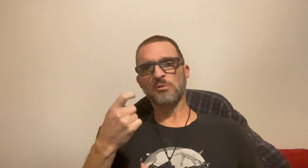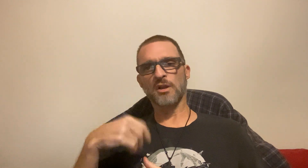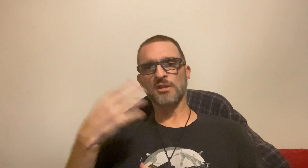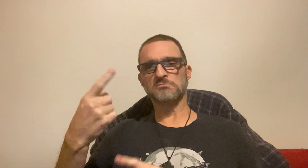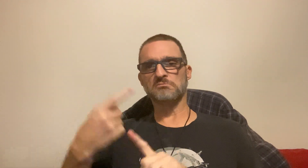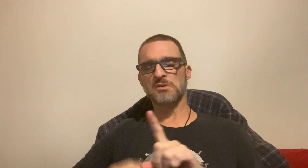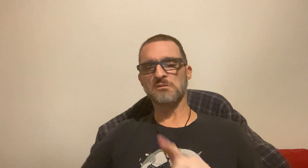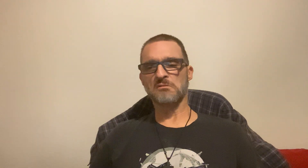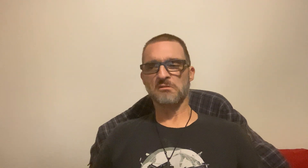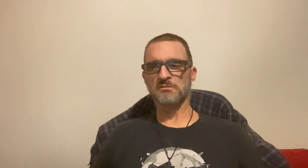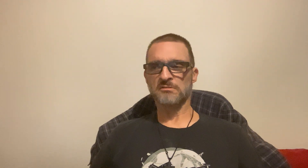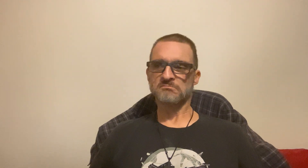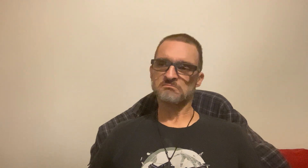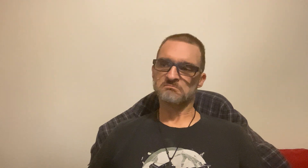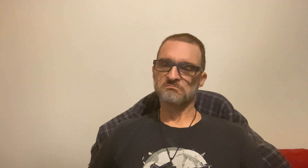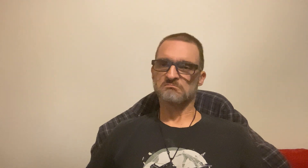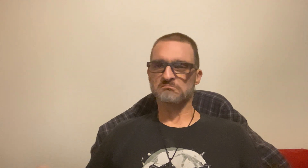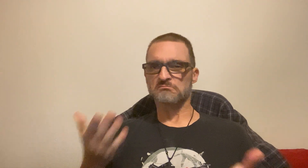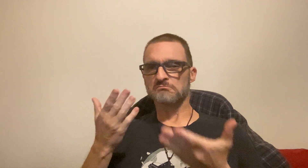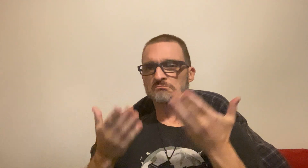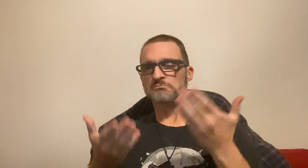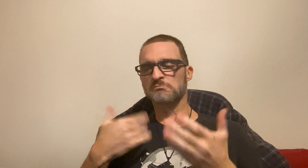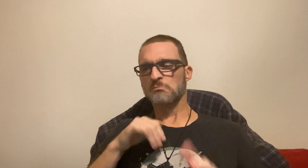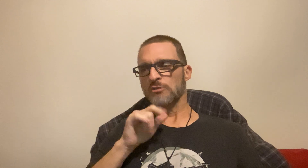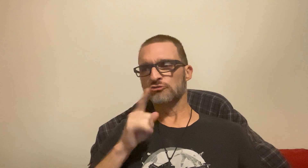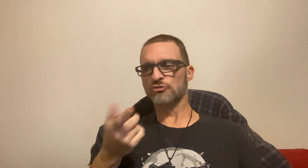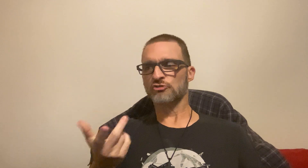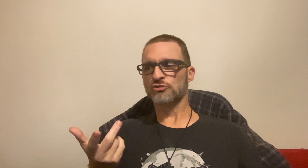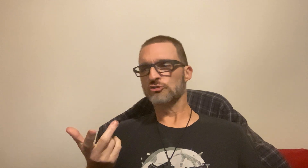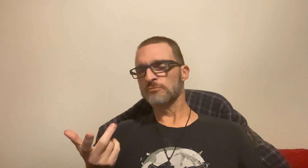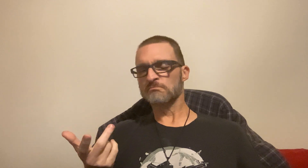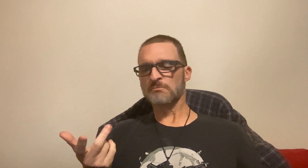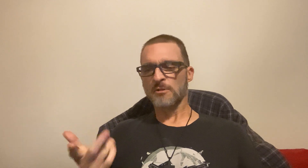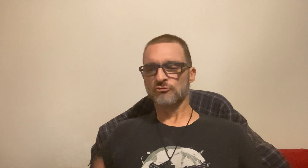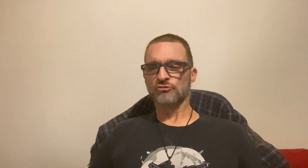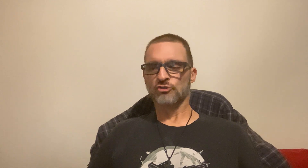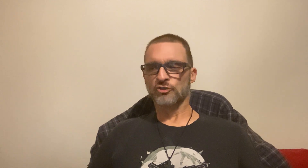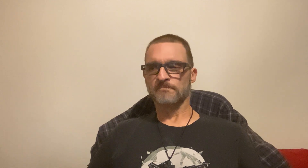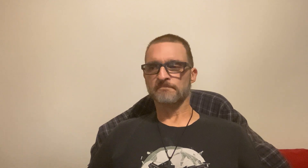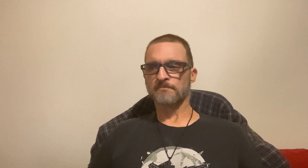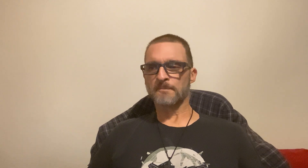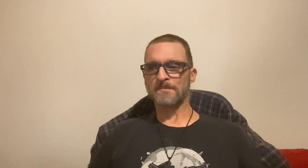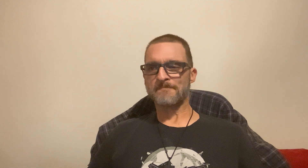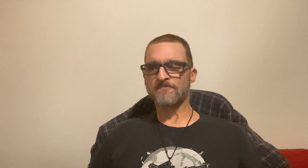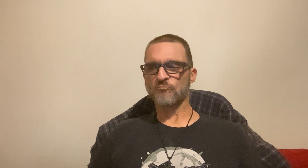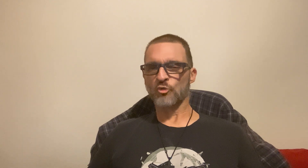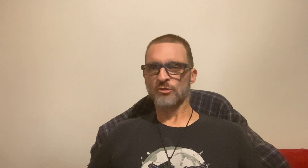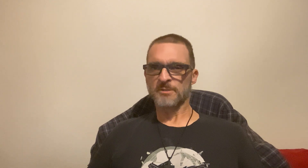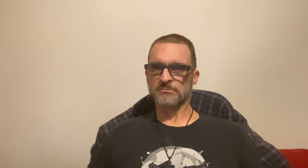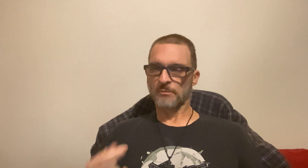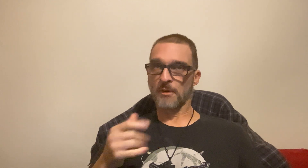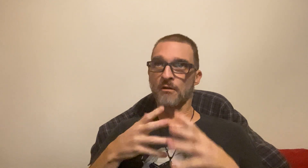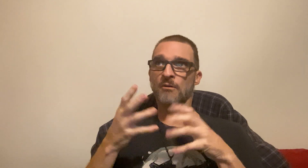My wife said she was thinking of 1 more garage sale next month. Maybe, I'm not sure. *I'm not sure*